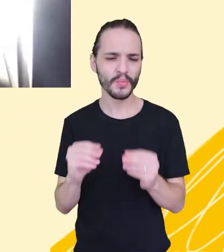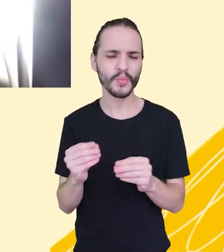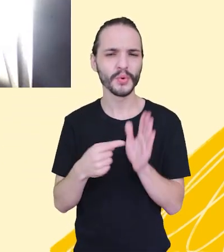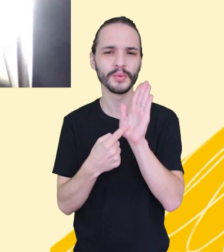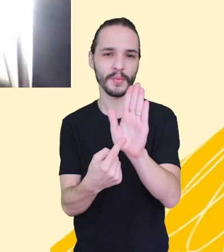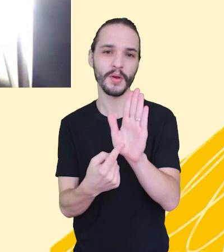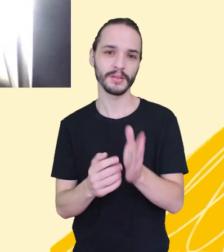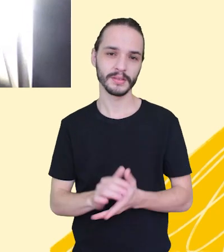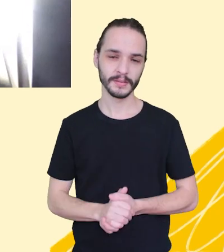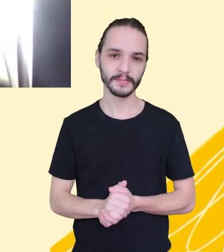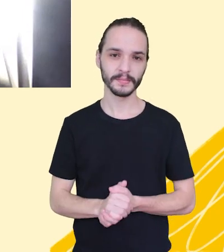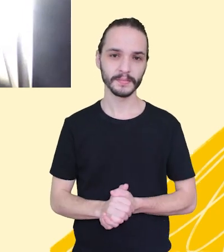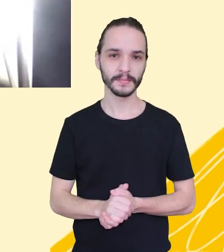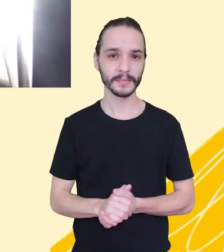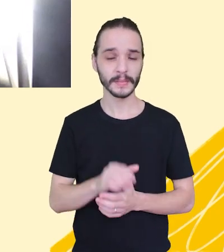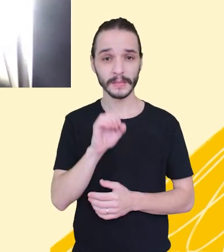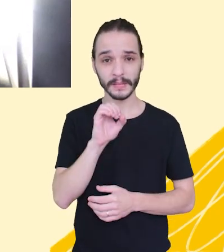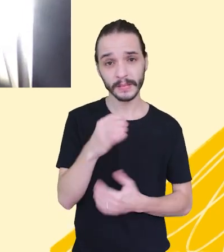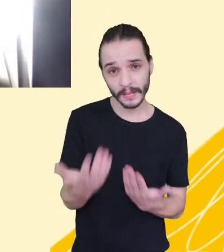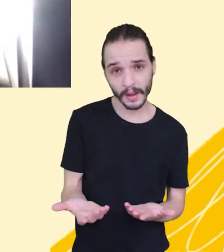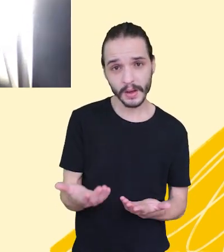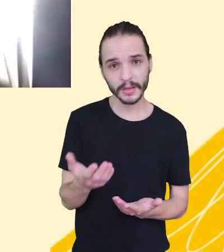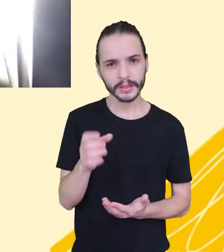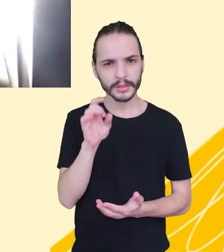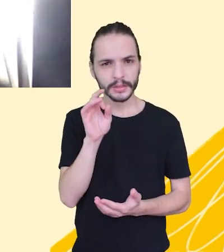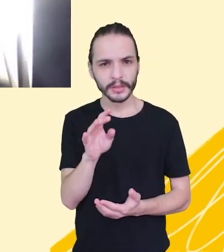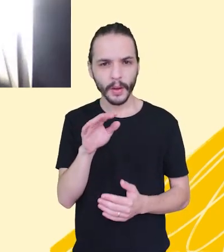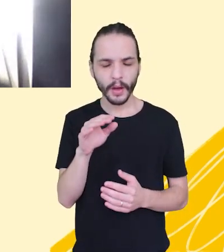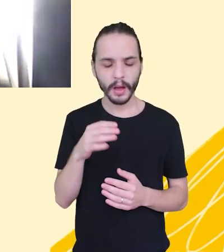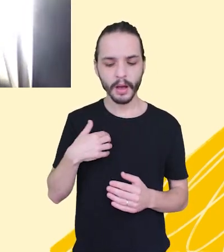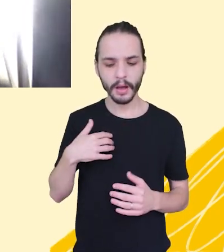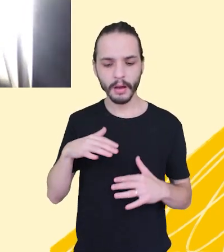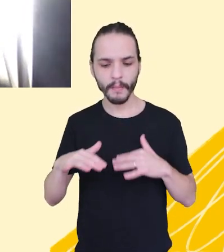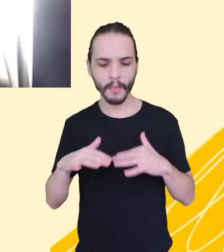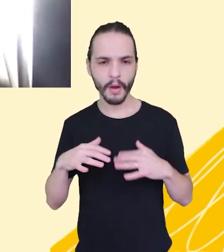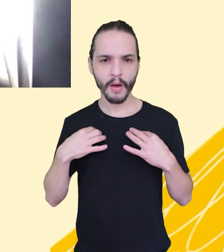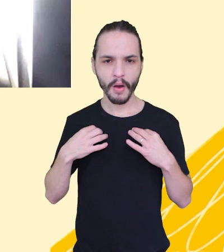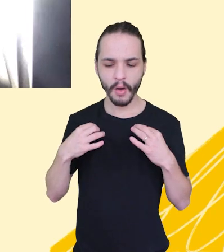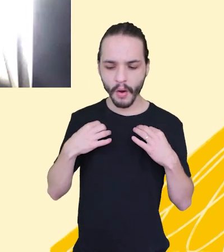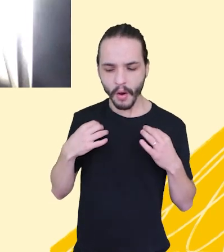You show how he moves, what he wears how the street looks, how is the weather...